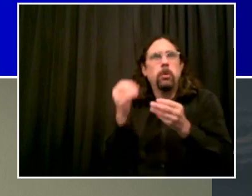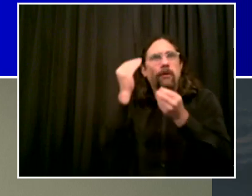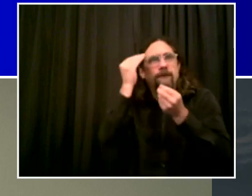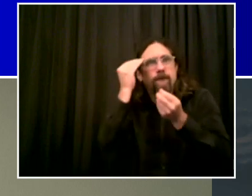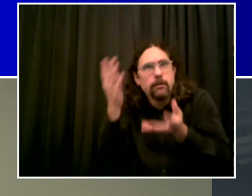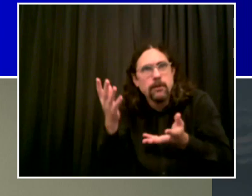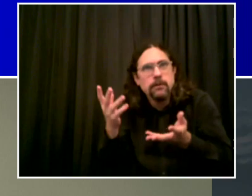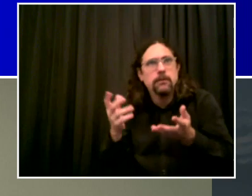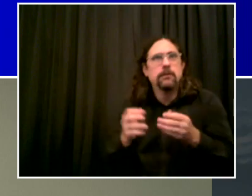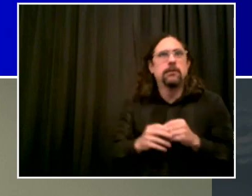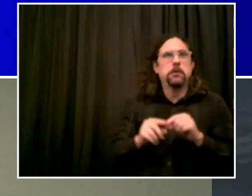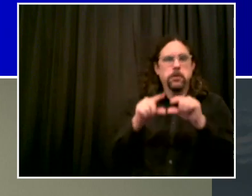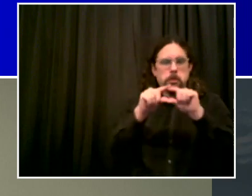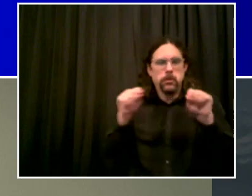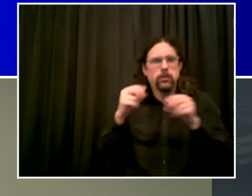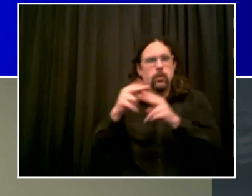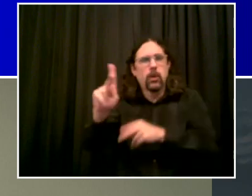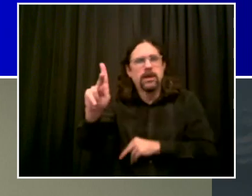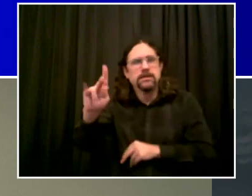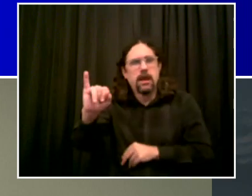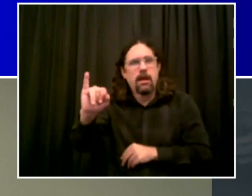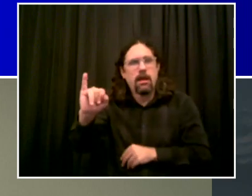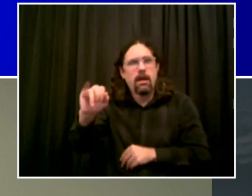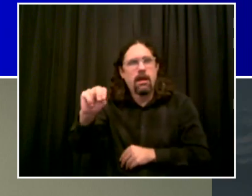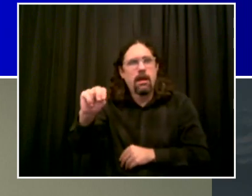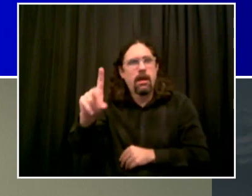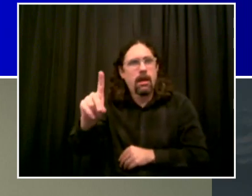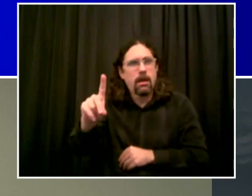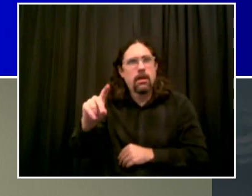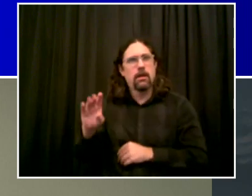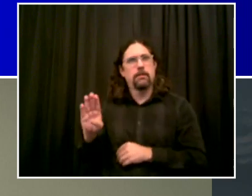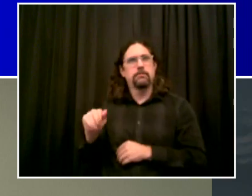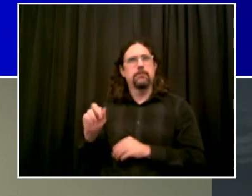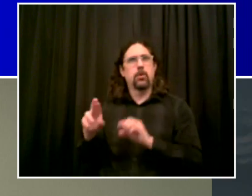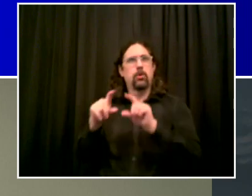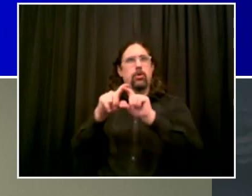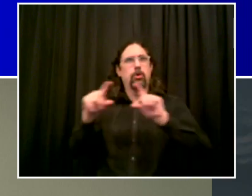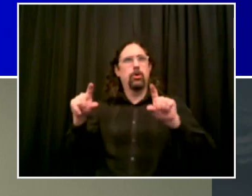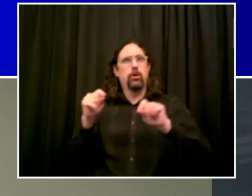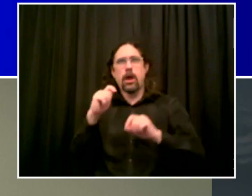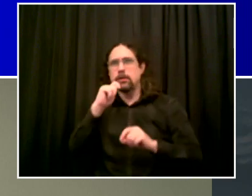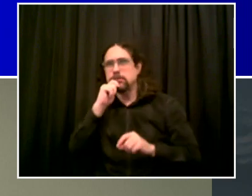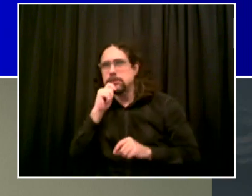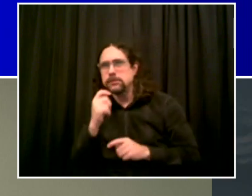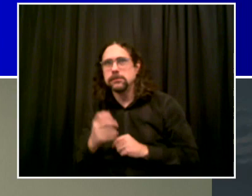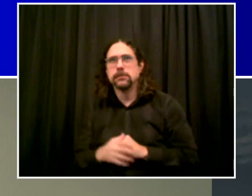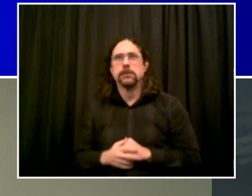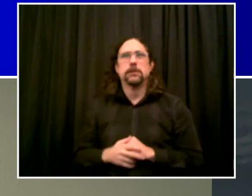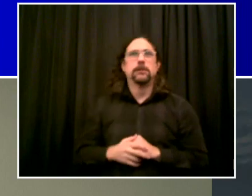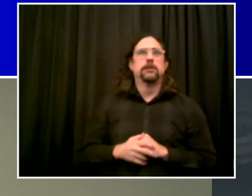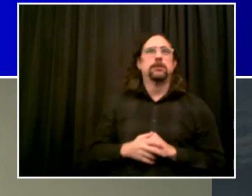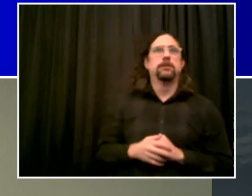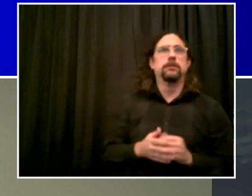SO WE HAVE A COUPLE OF KIND BARS AND WE WOULD LIKE TO THINK MICROSOFT FOR PROVIDING